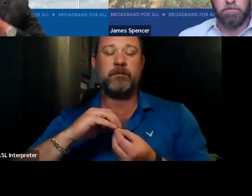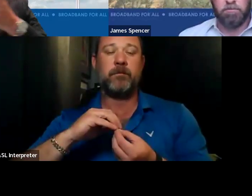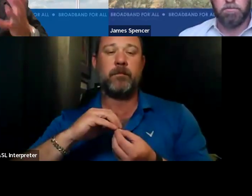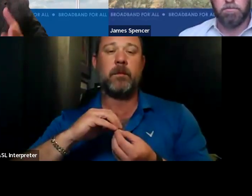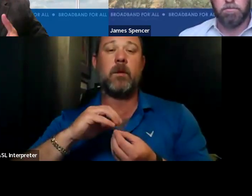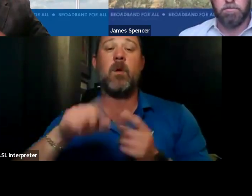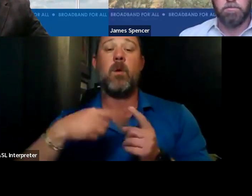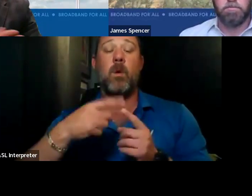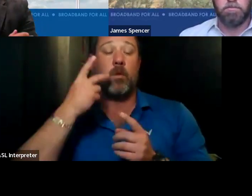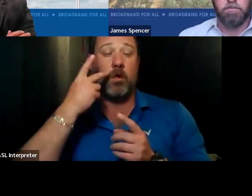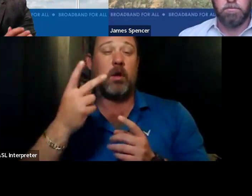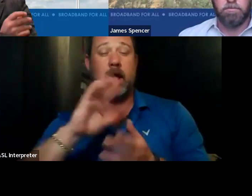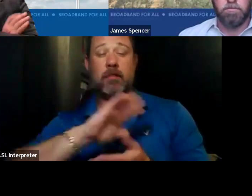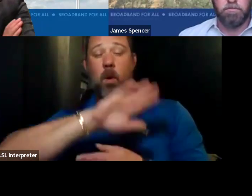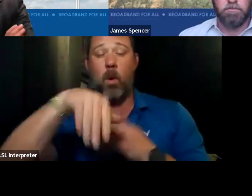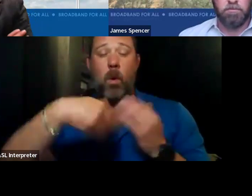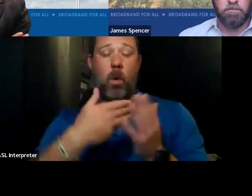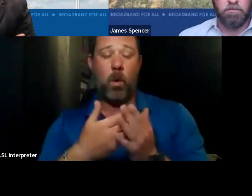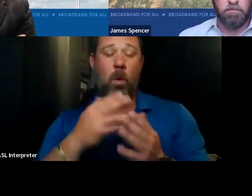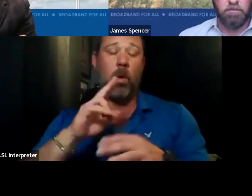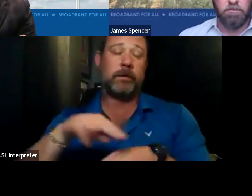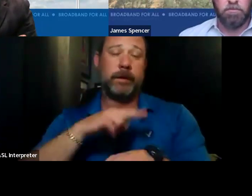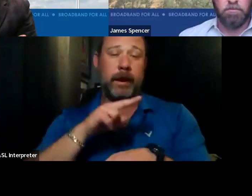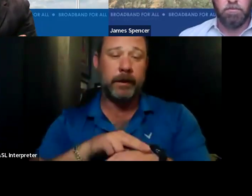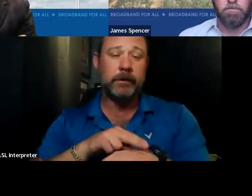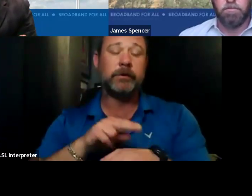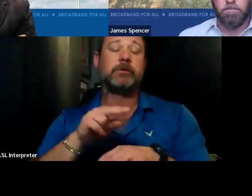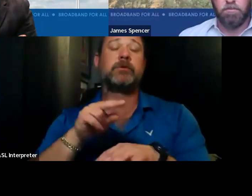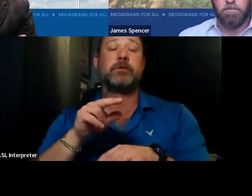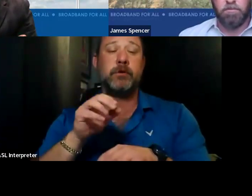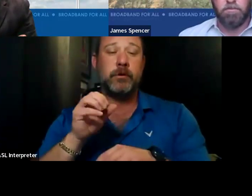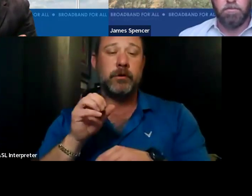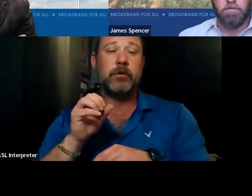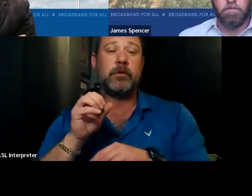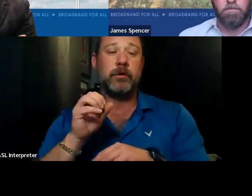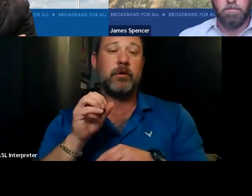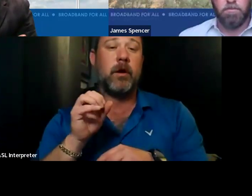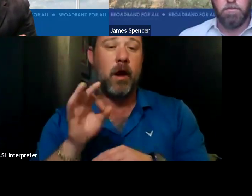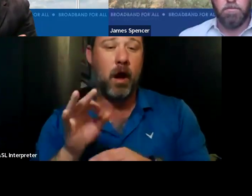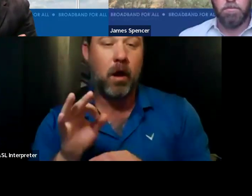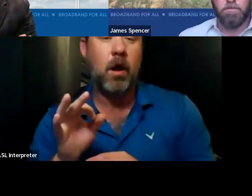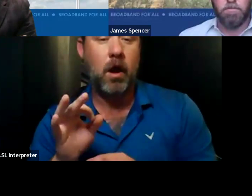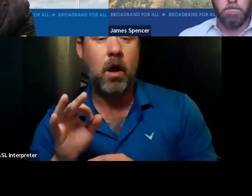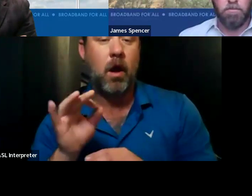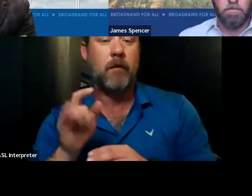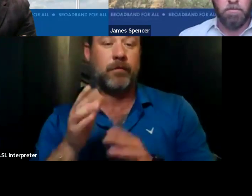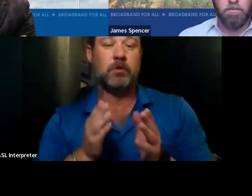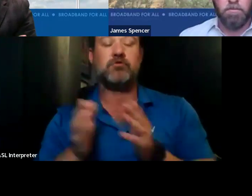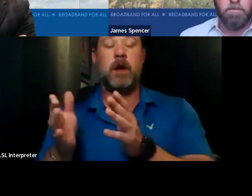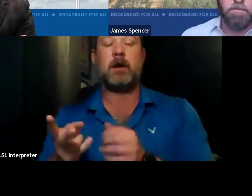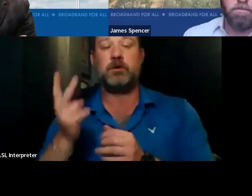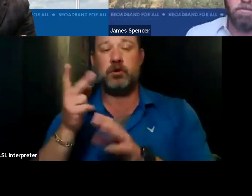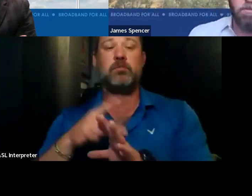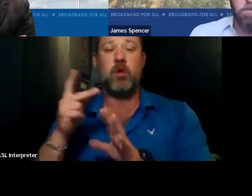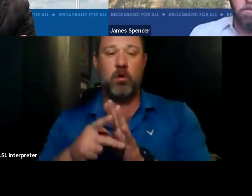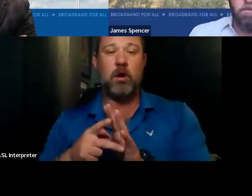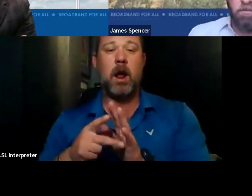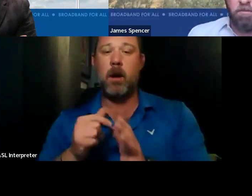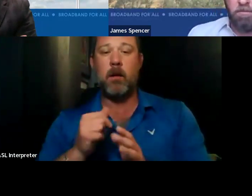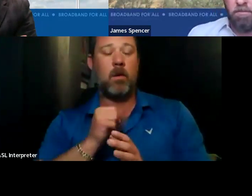when we're looking at the holistic nature of the of the Track 2 program itself. We're not